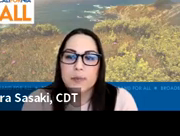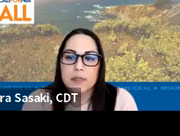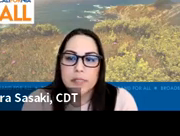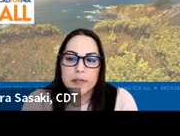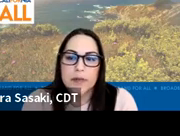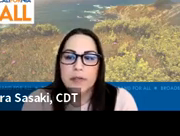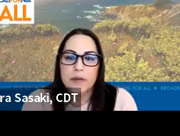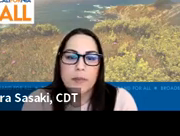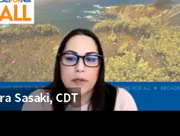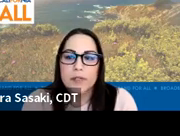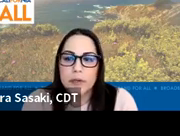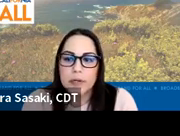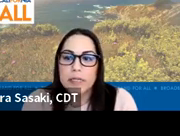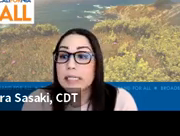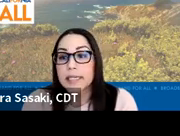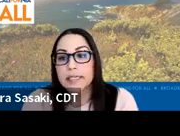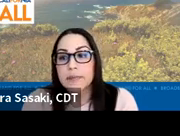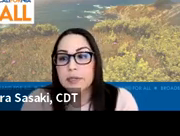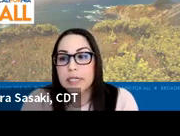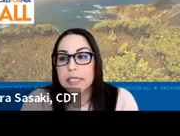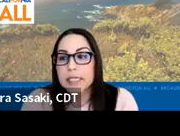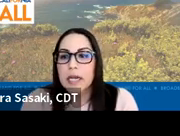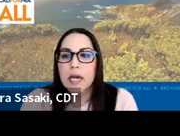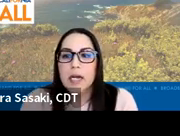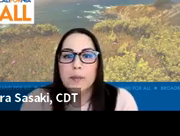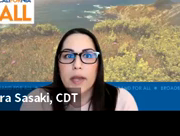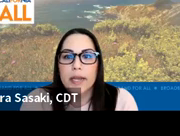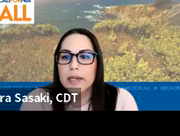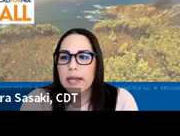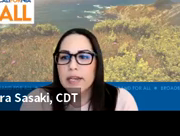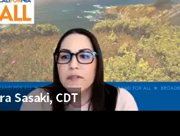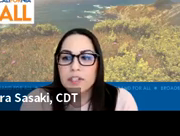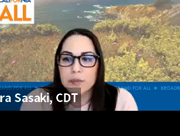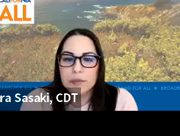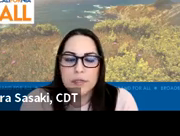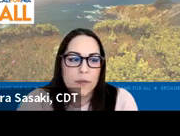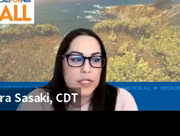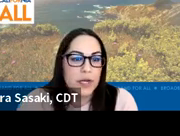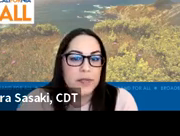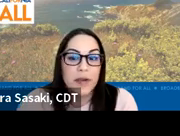specifically from the historically disconnected communities and in individuals. We talked about